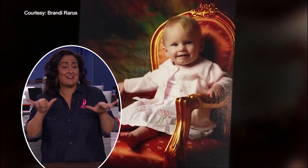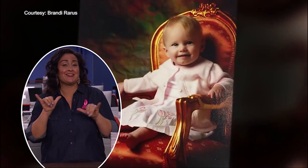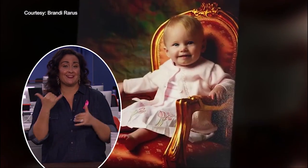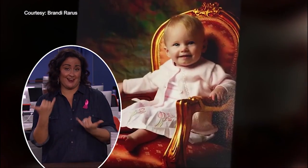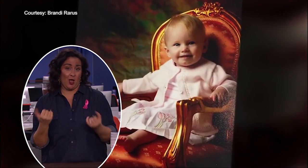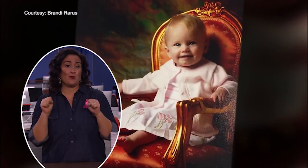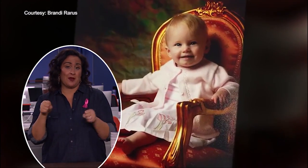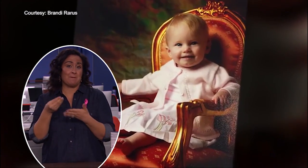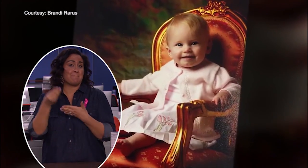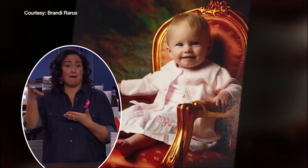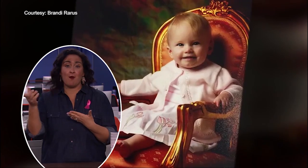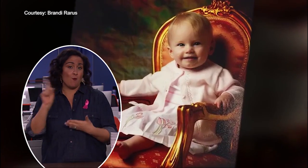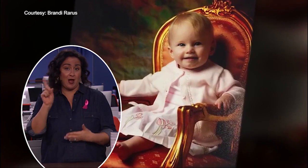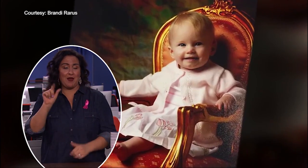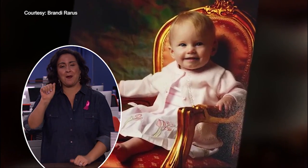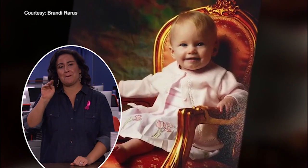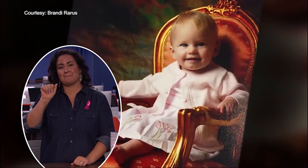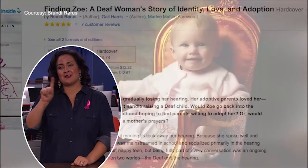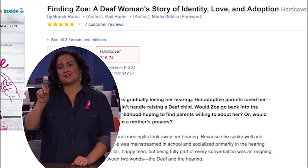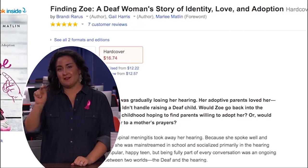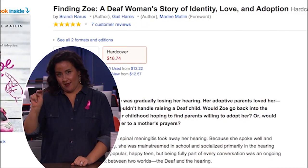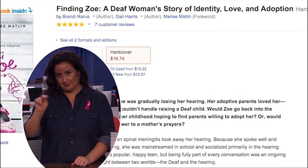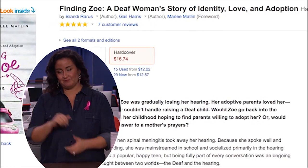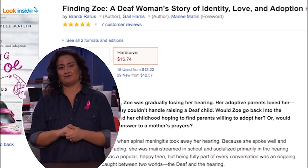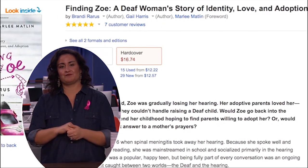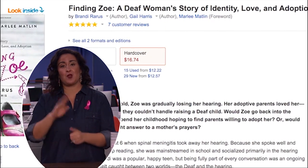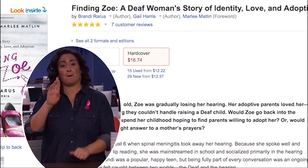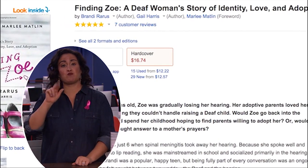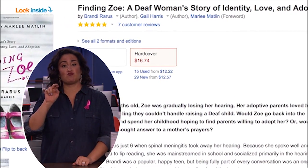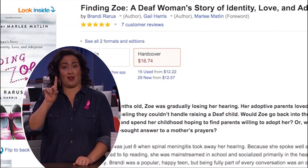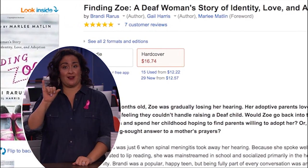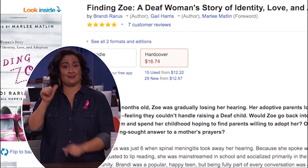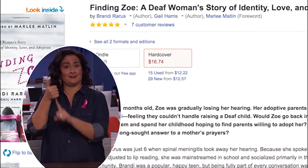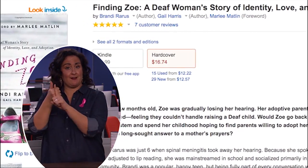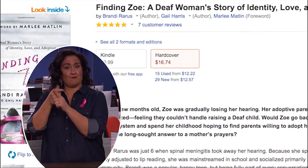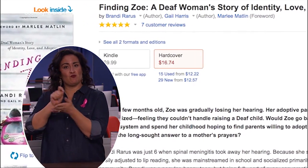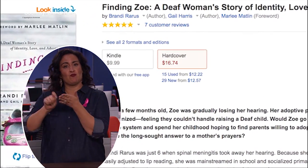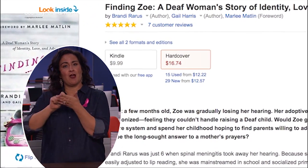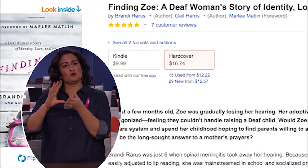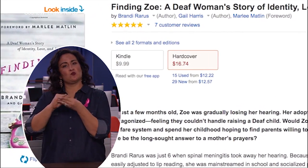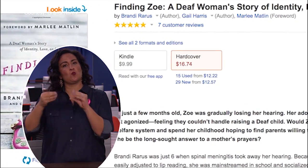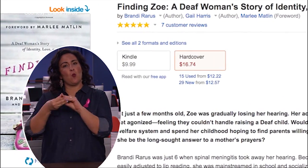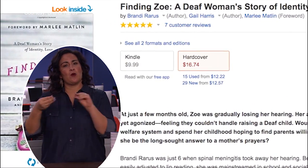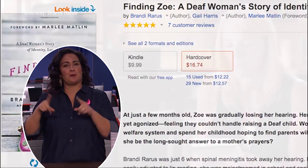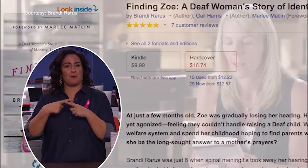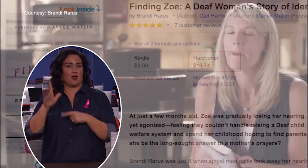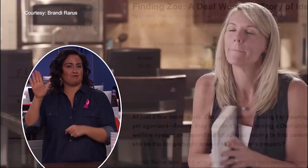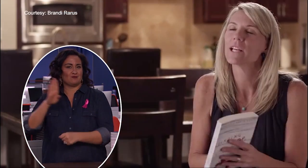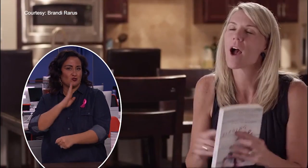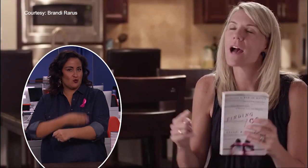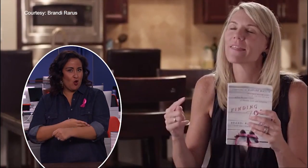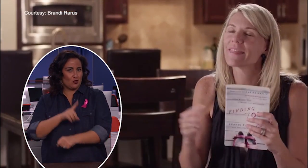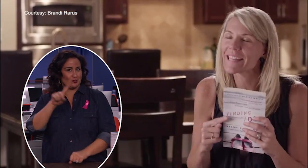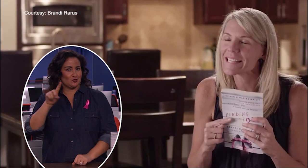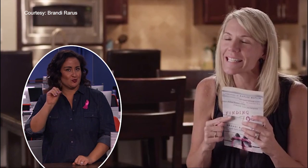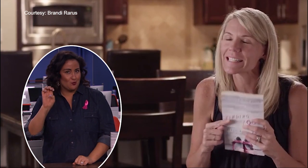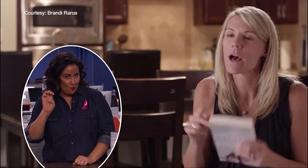The book just launched and is now available on Amazon. Brandi wrote the book about her daughter Zoe…